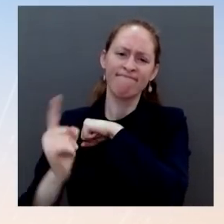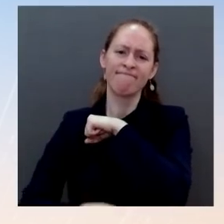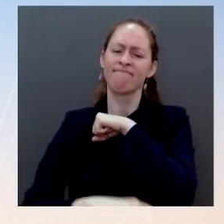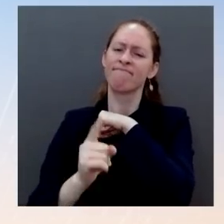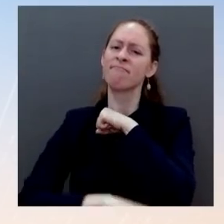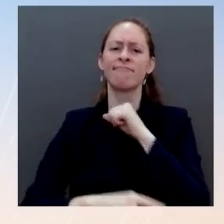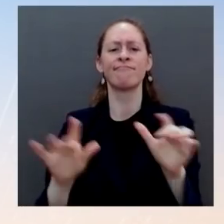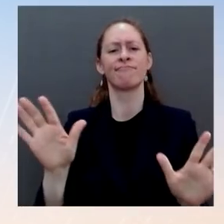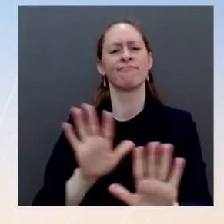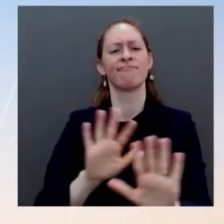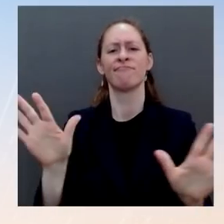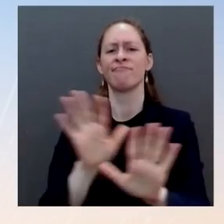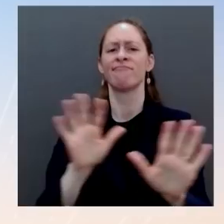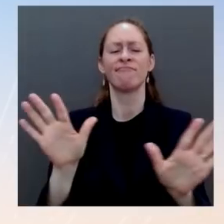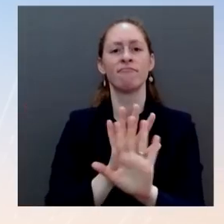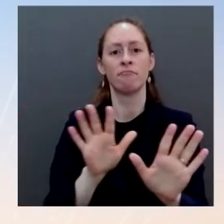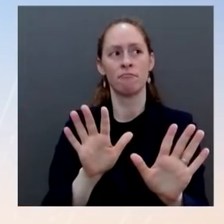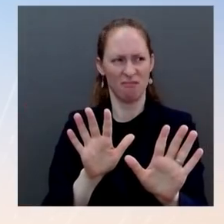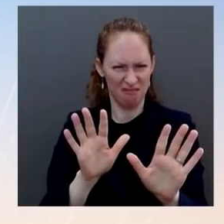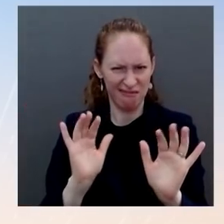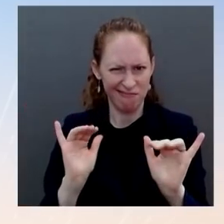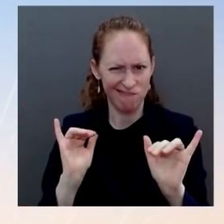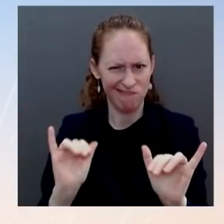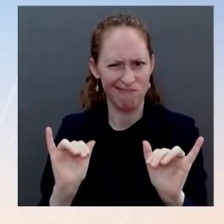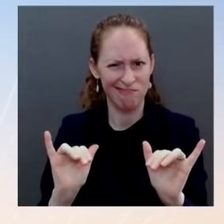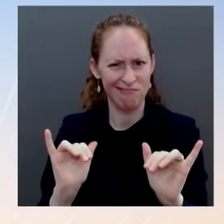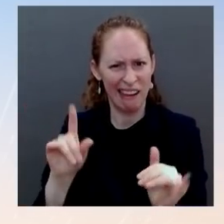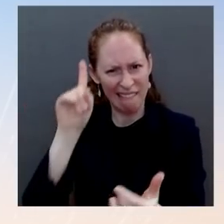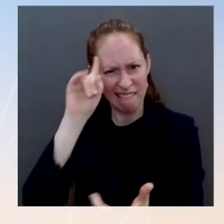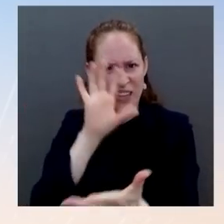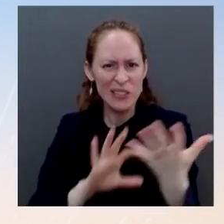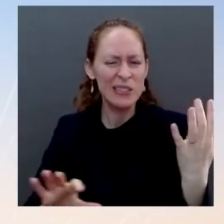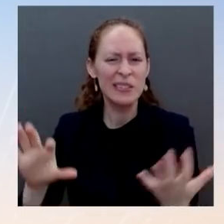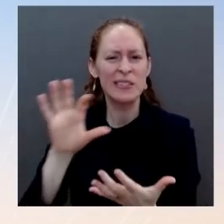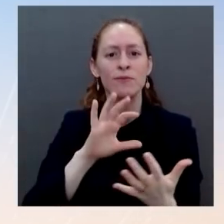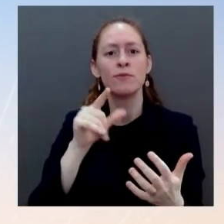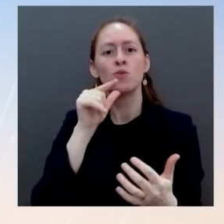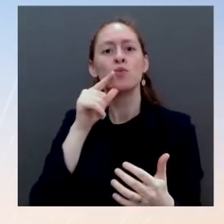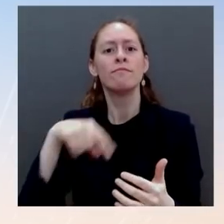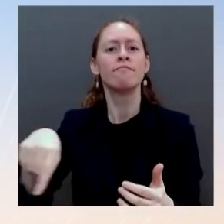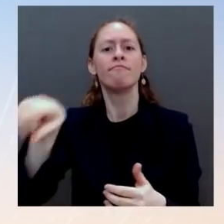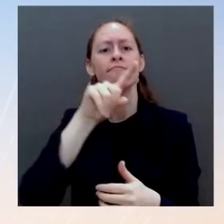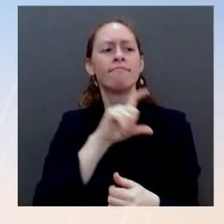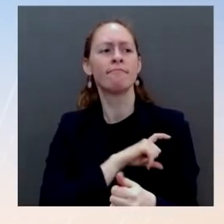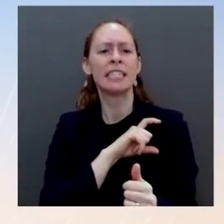the Biden administration's efforts through the DOJ and federal law enforcement partners to crack down on crimes like retail theft?